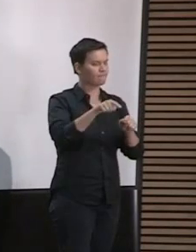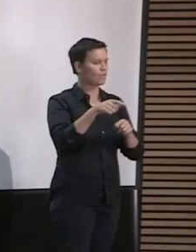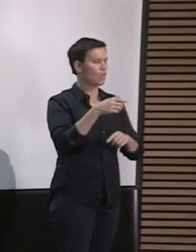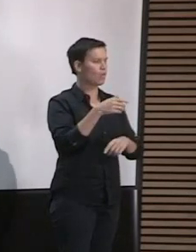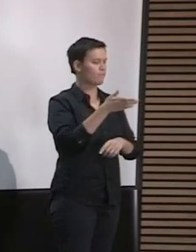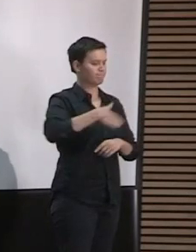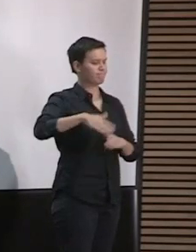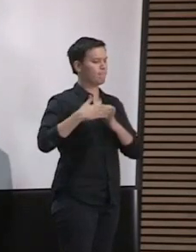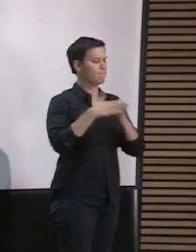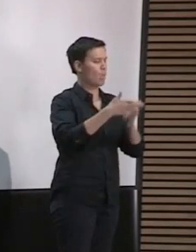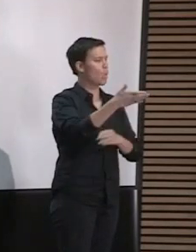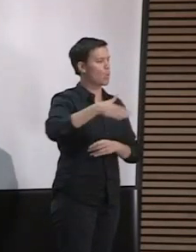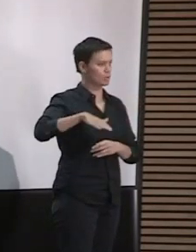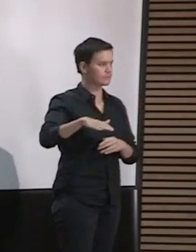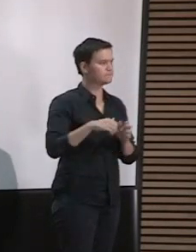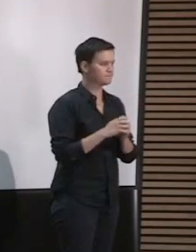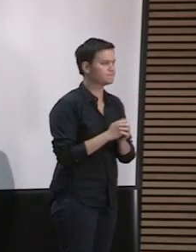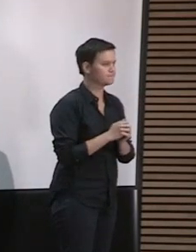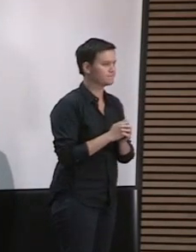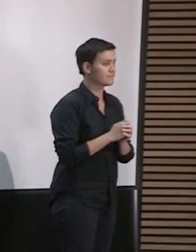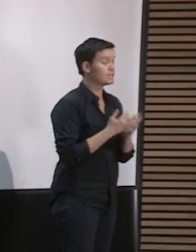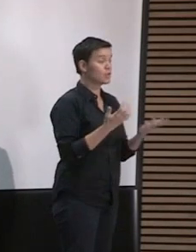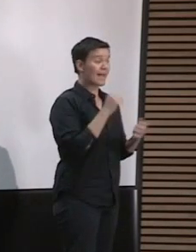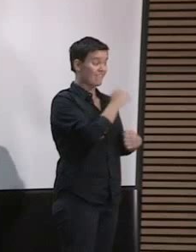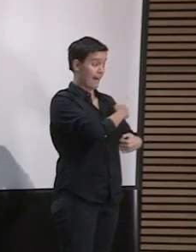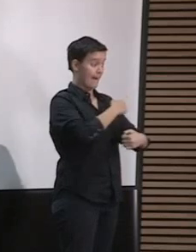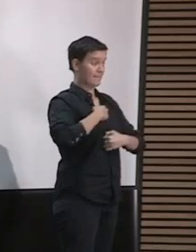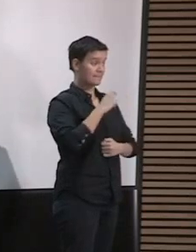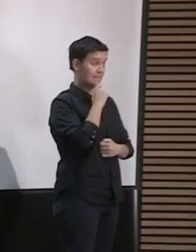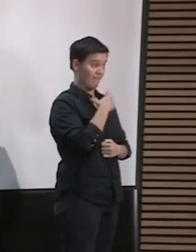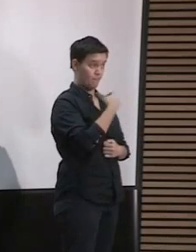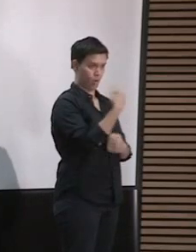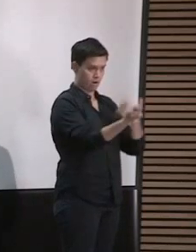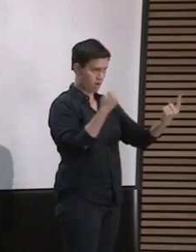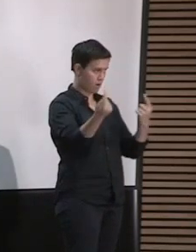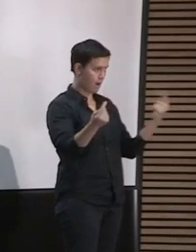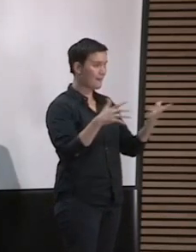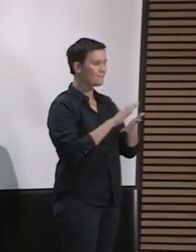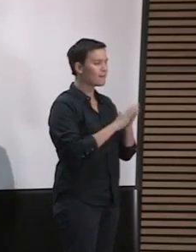border to assist customs. By scaling up our Defence Force